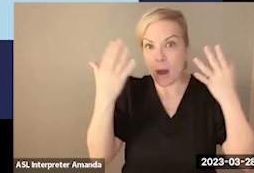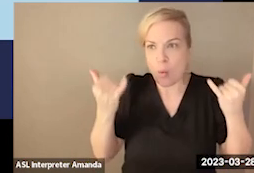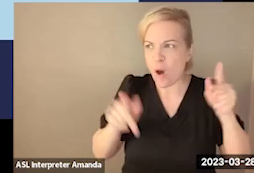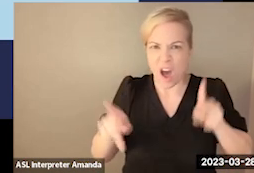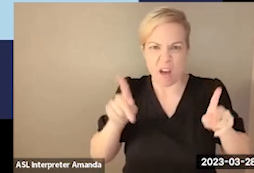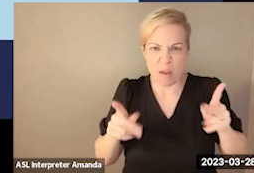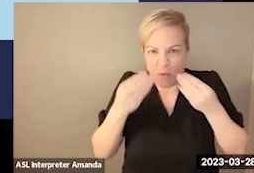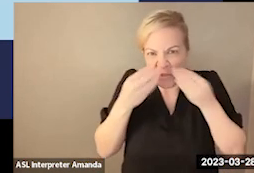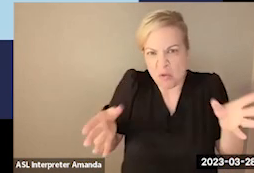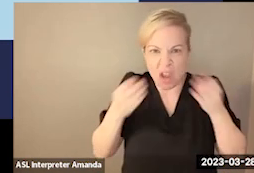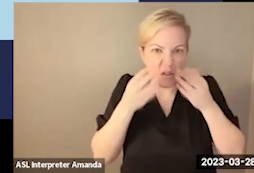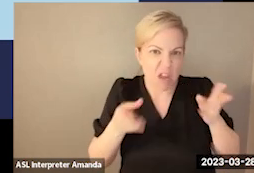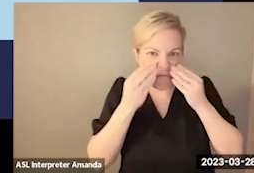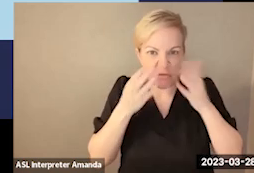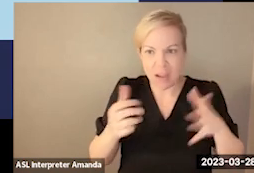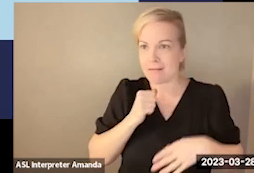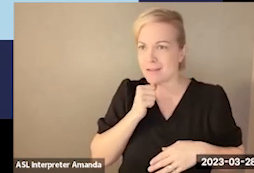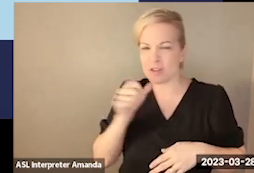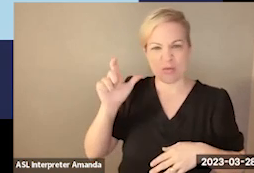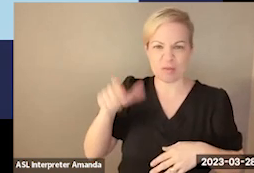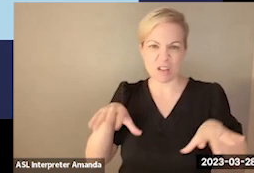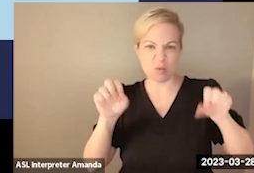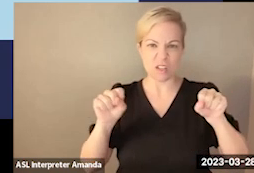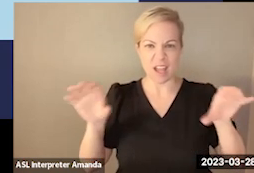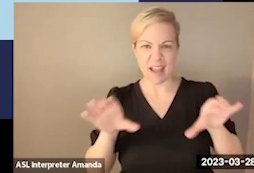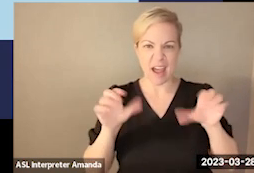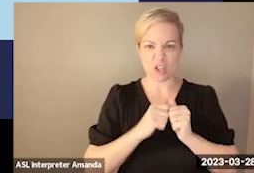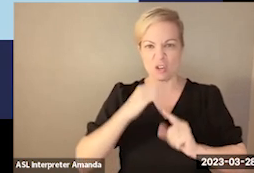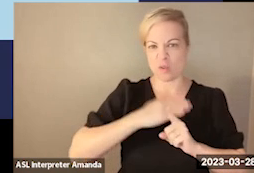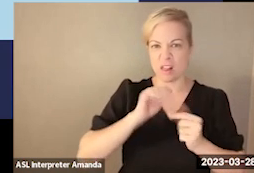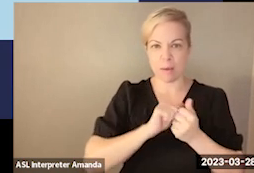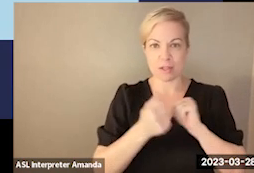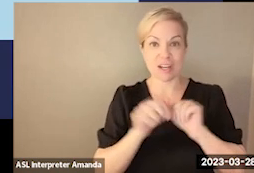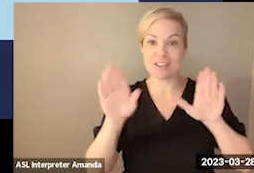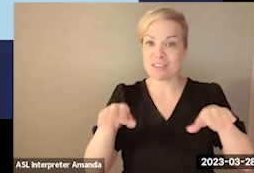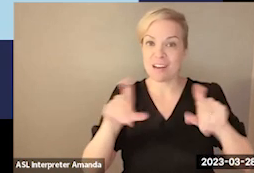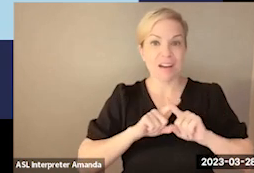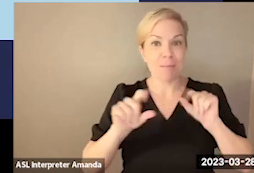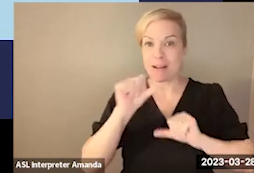Debbie Stine, Science & Technology Policy Academy: one to think it's necessary to take action, climate change It's because the scientists themselves are not communicating